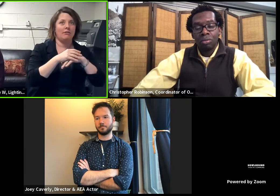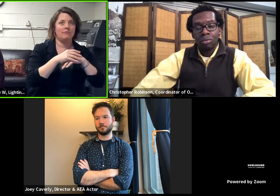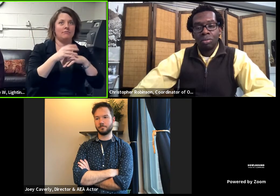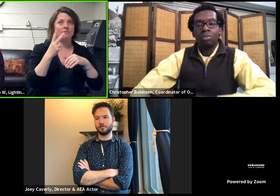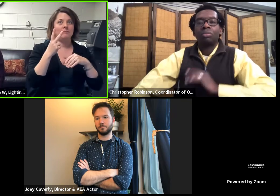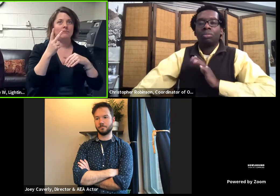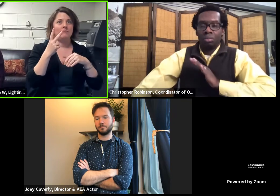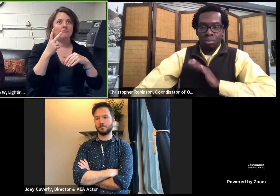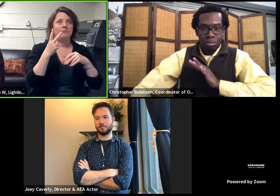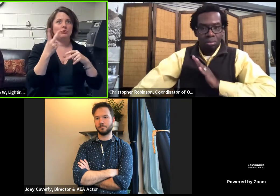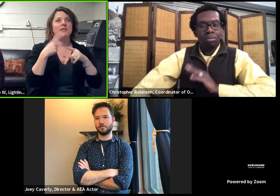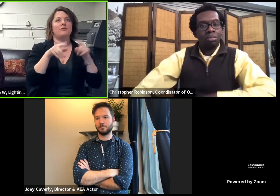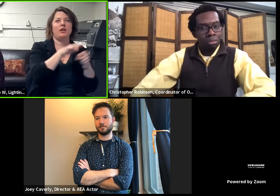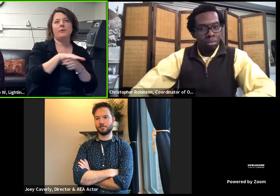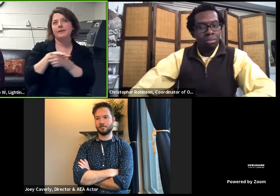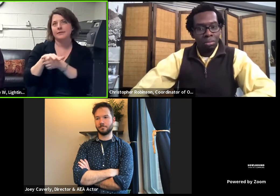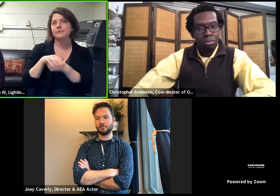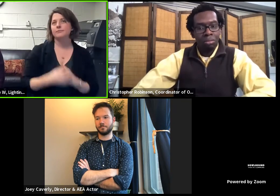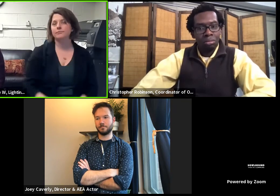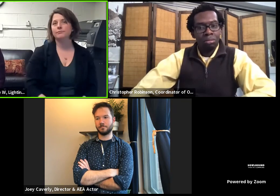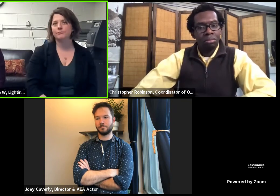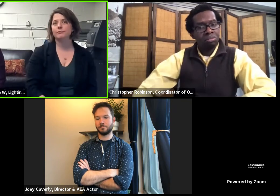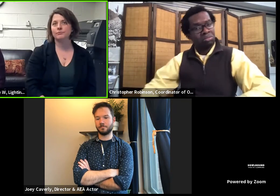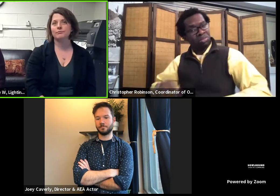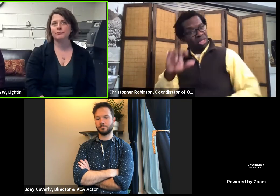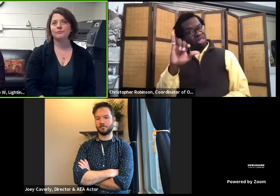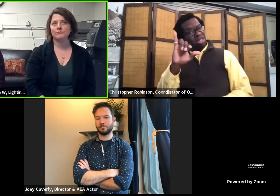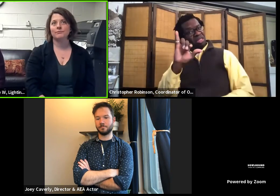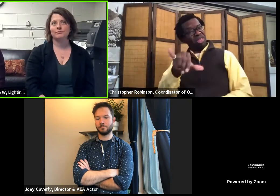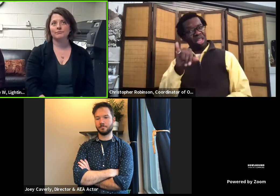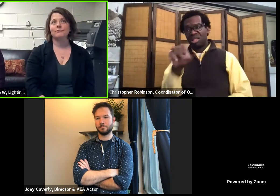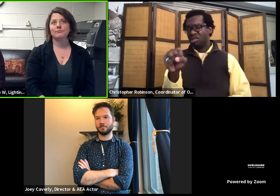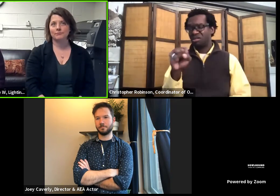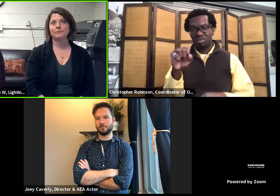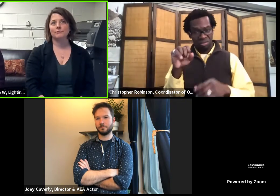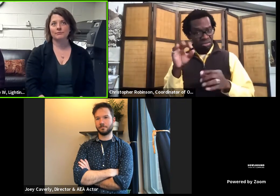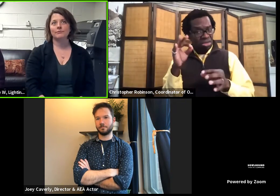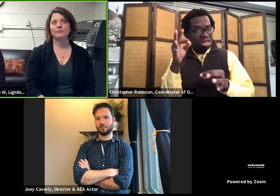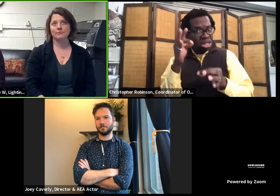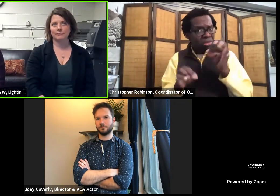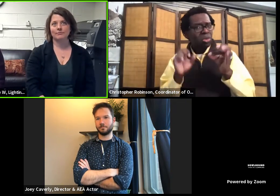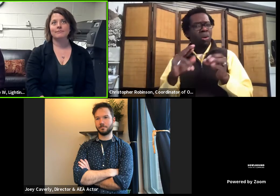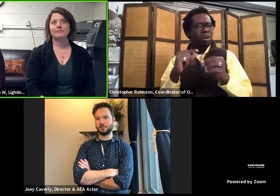and not have it be one person, one area, so kinda separating it into two areas is my suggestion.